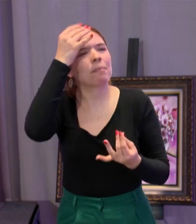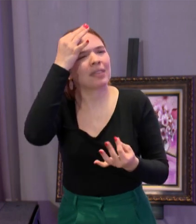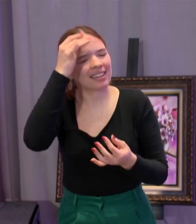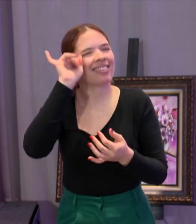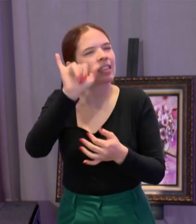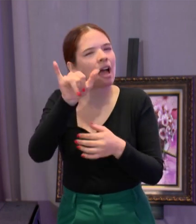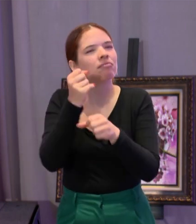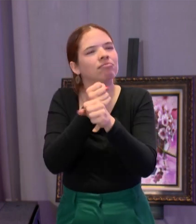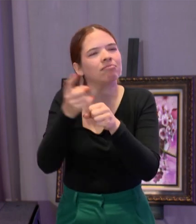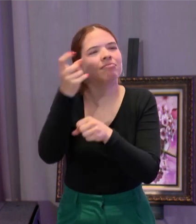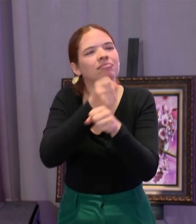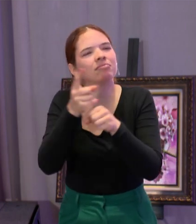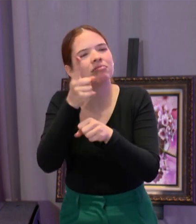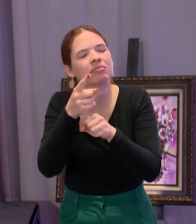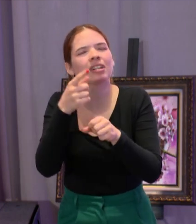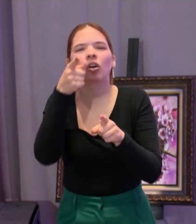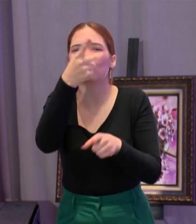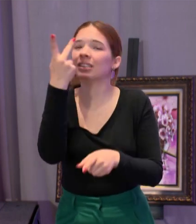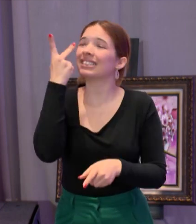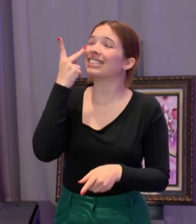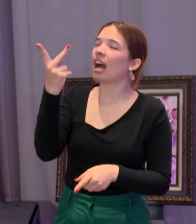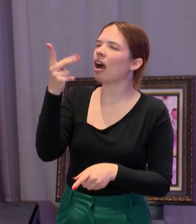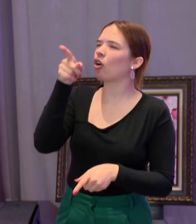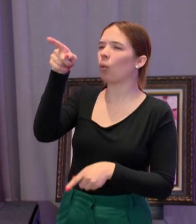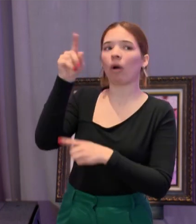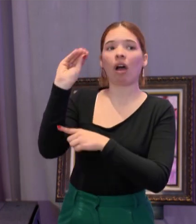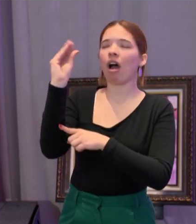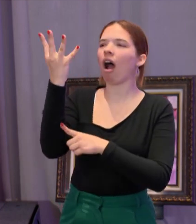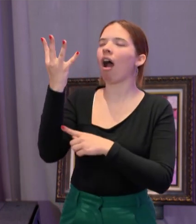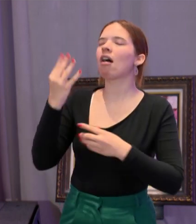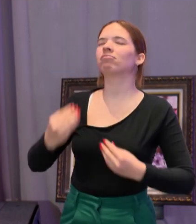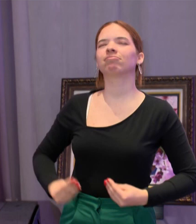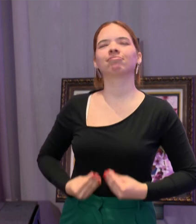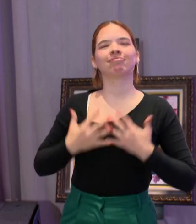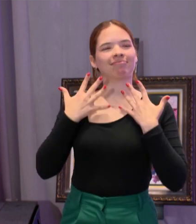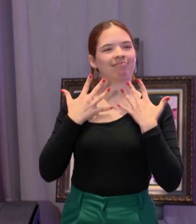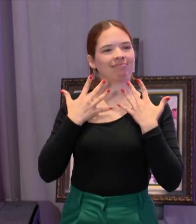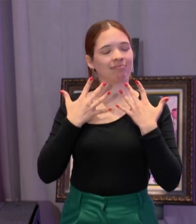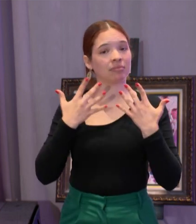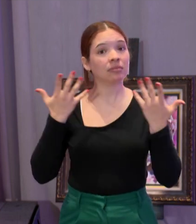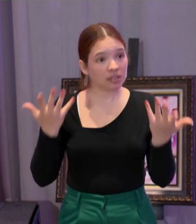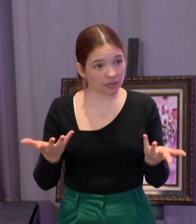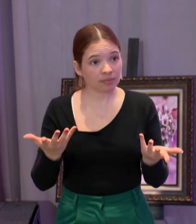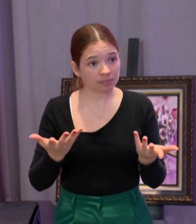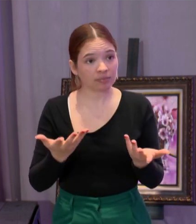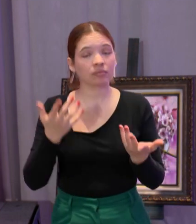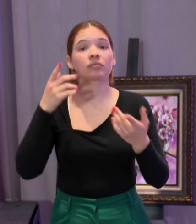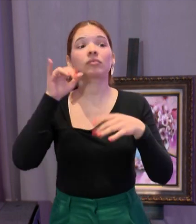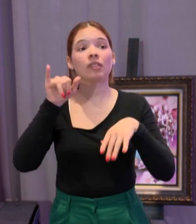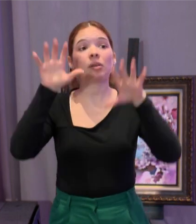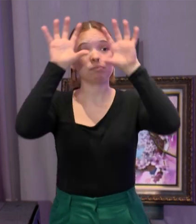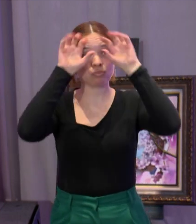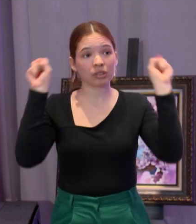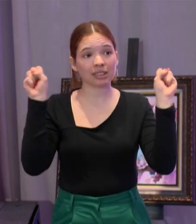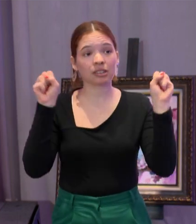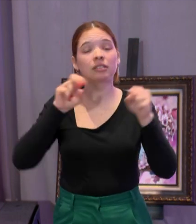IT IS NOW MY HONOR TO INTRODUCE THE NEXT SPEAKER, MR. JEFF